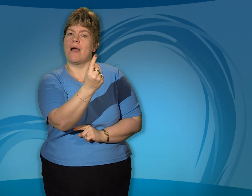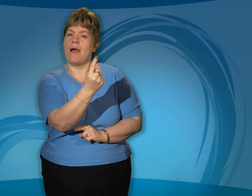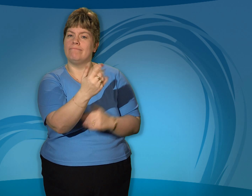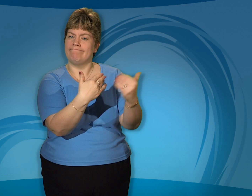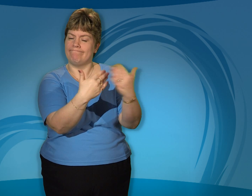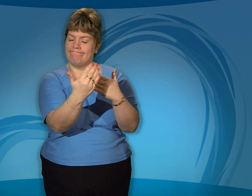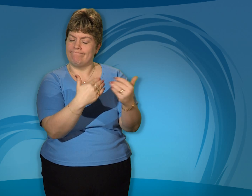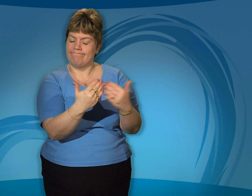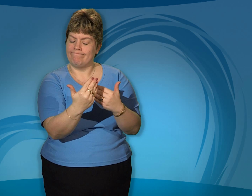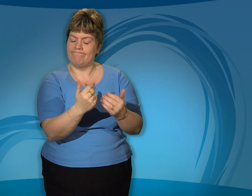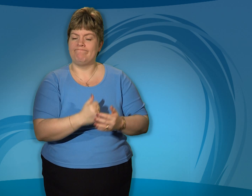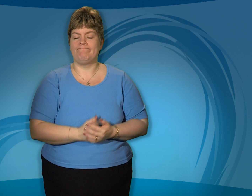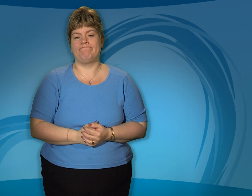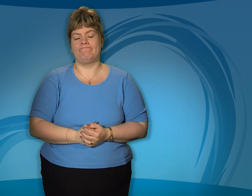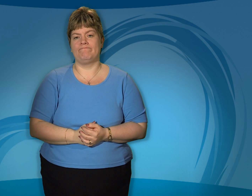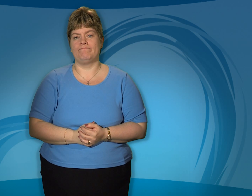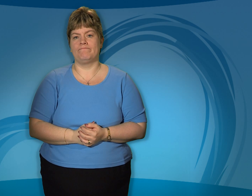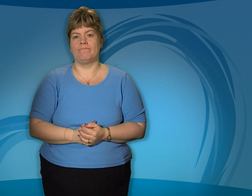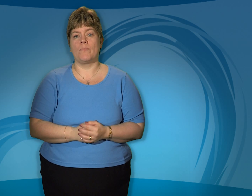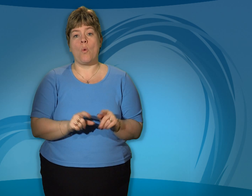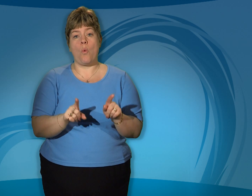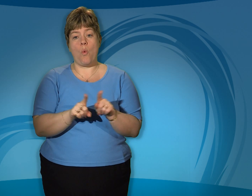and therefore your wait may be longer.